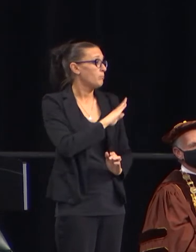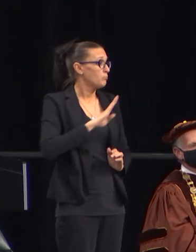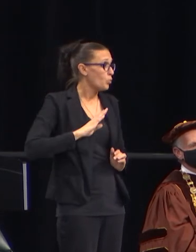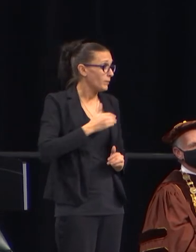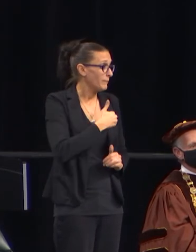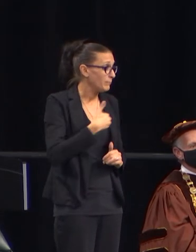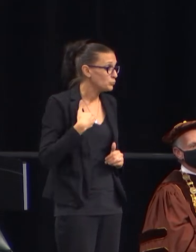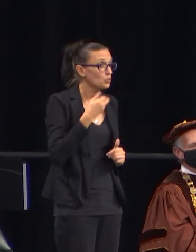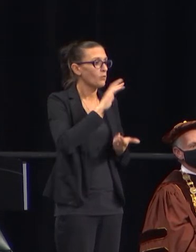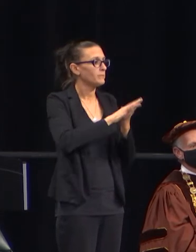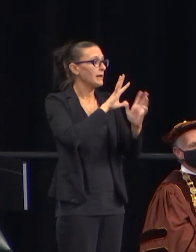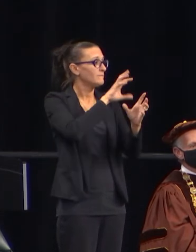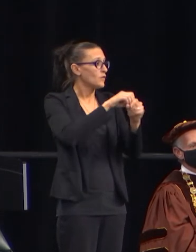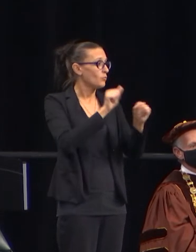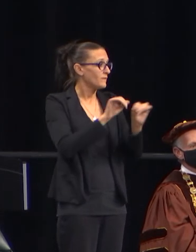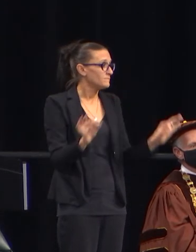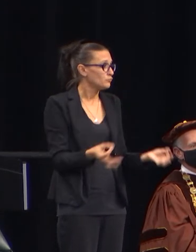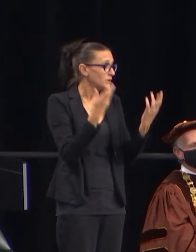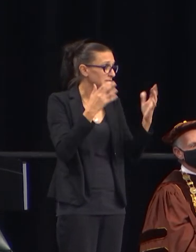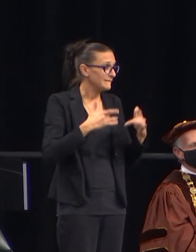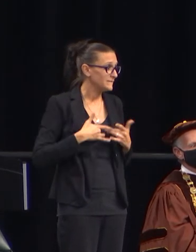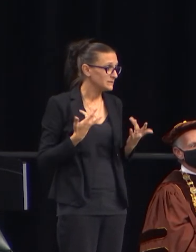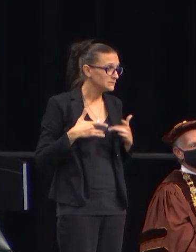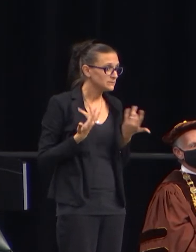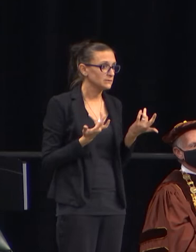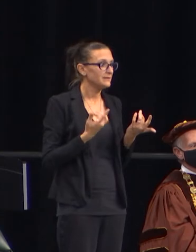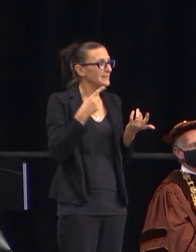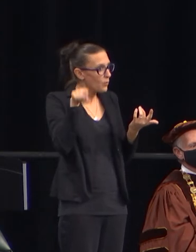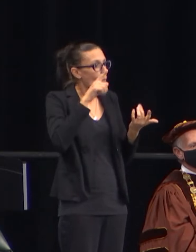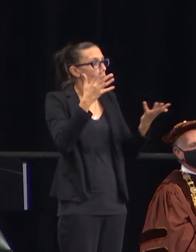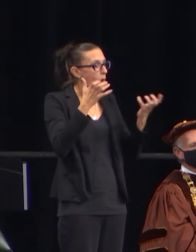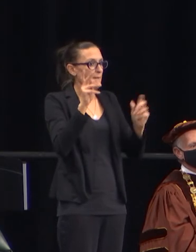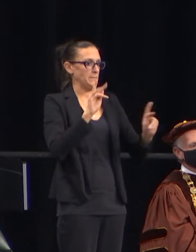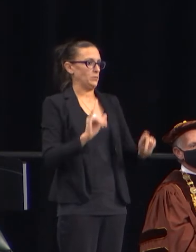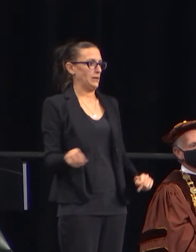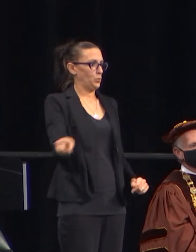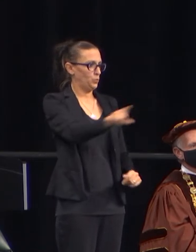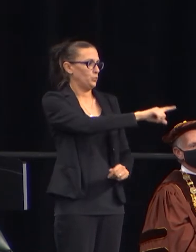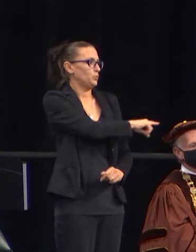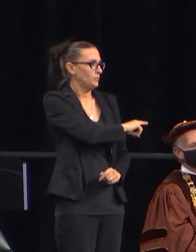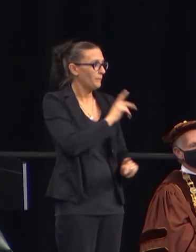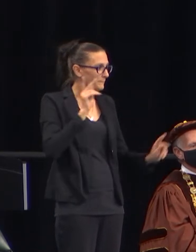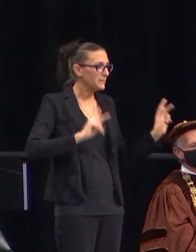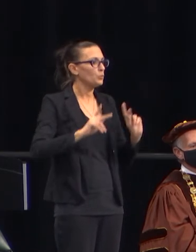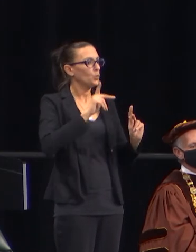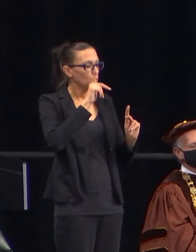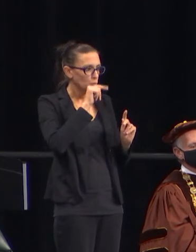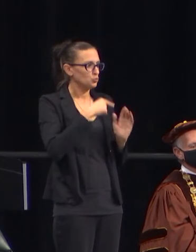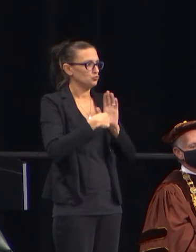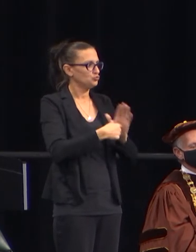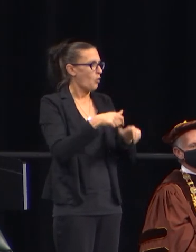or get involved in fundraising events. They want people like you, people who show initiative,